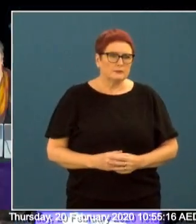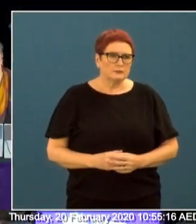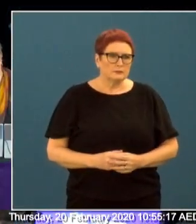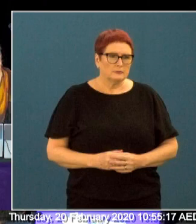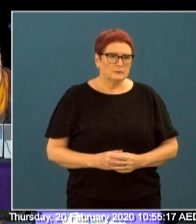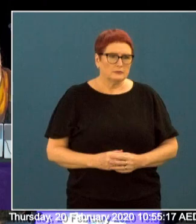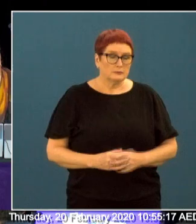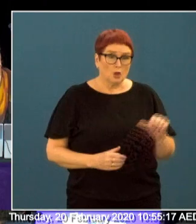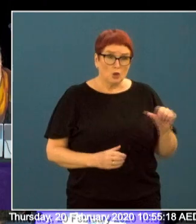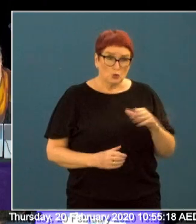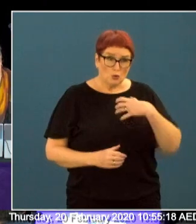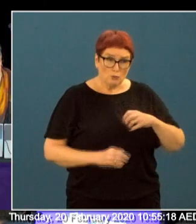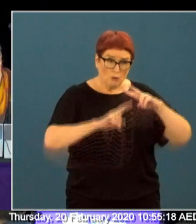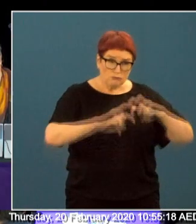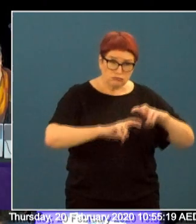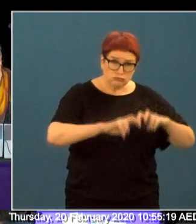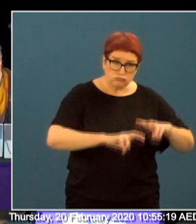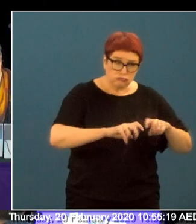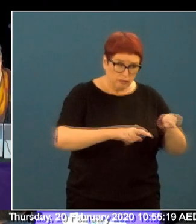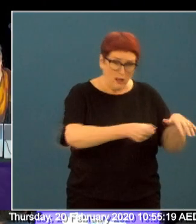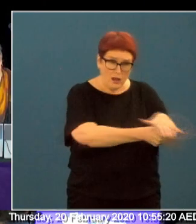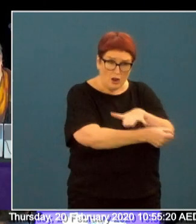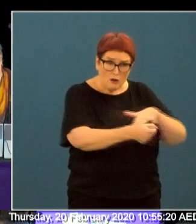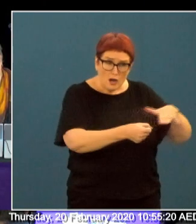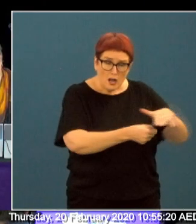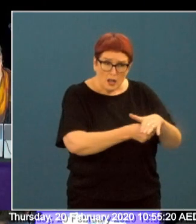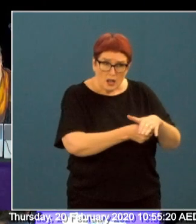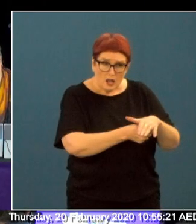for research, both to ascertain who's in there,